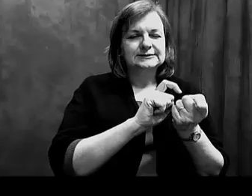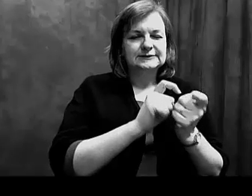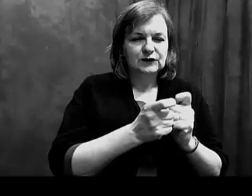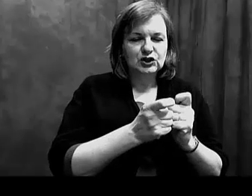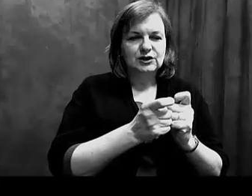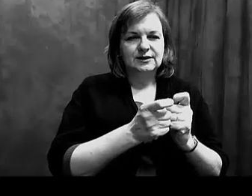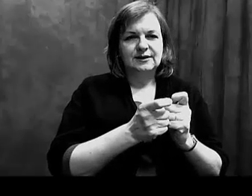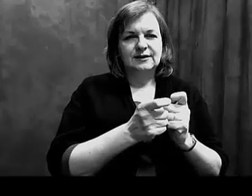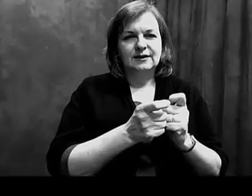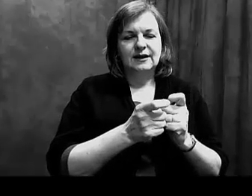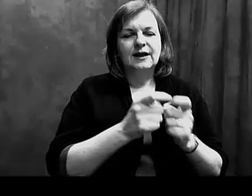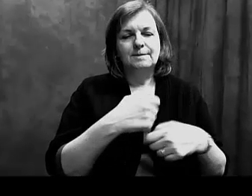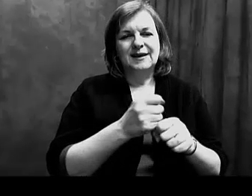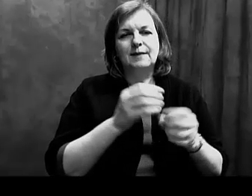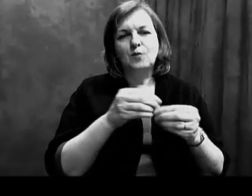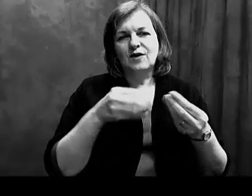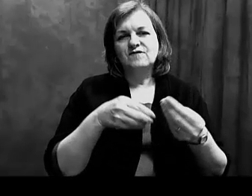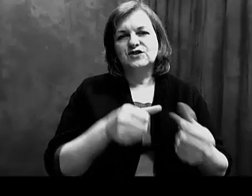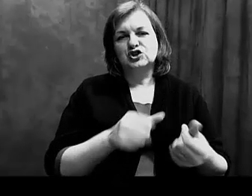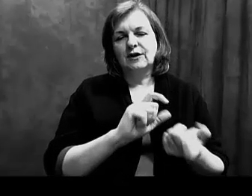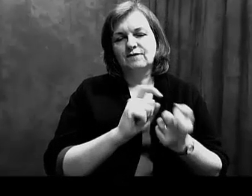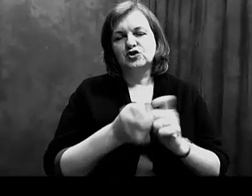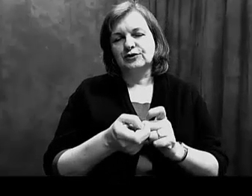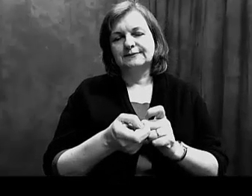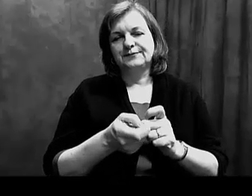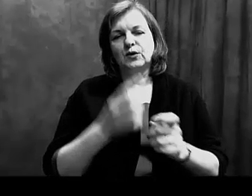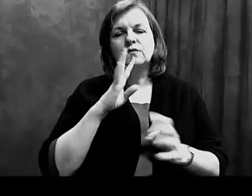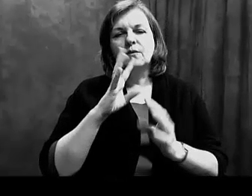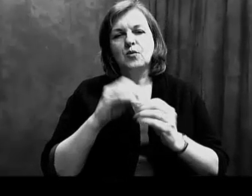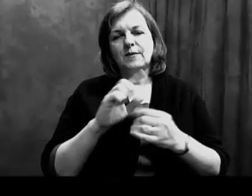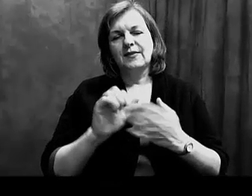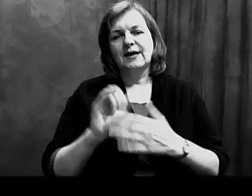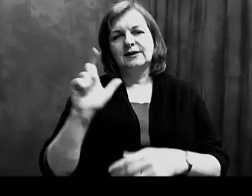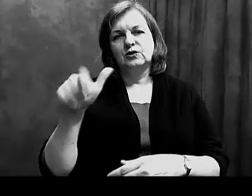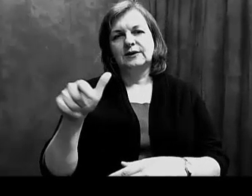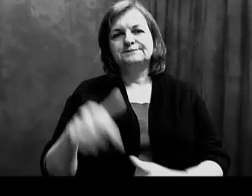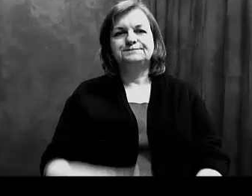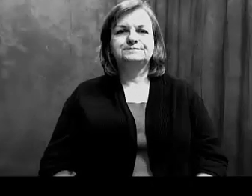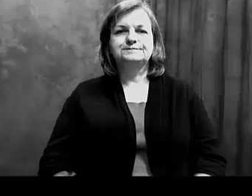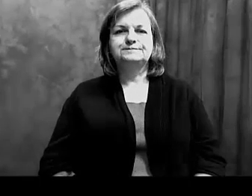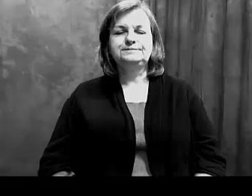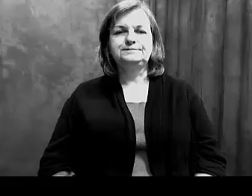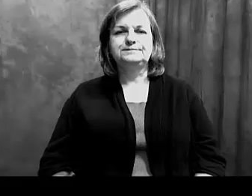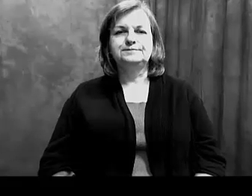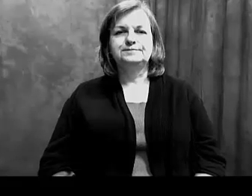it much more efficient conversion for you - and we will talk about that later on